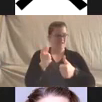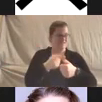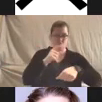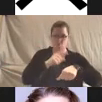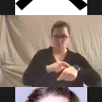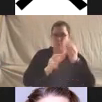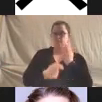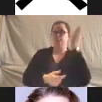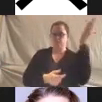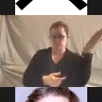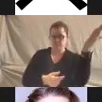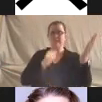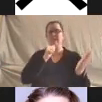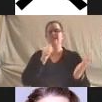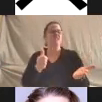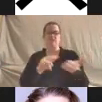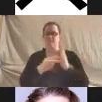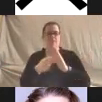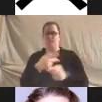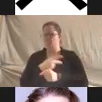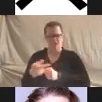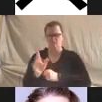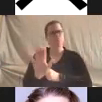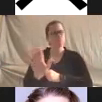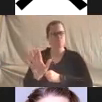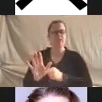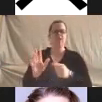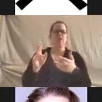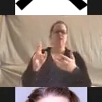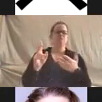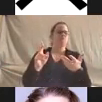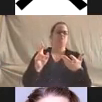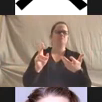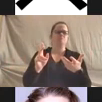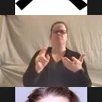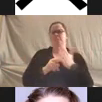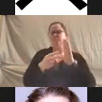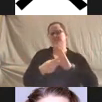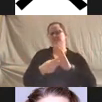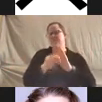that doesn't mean it's failed. It just means it didn't pass this year.